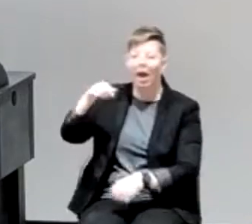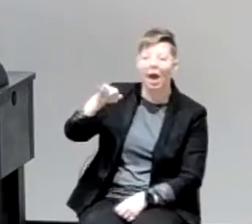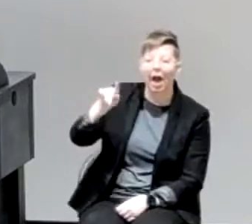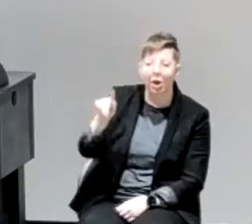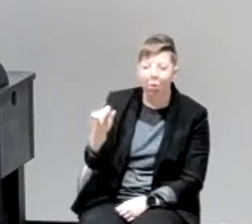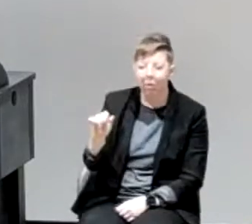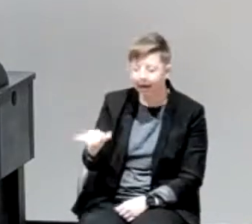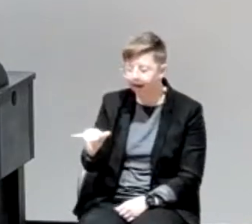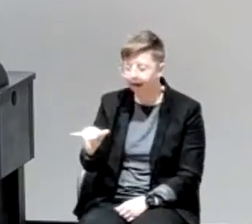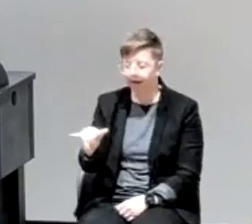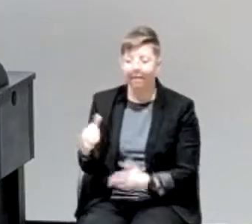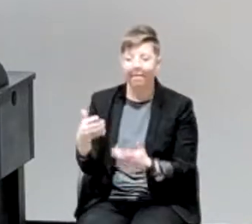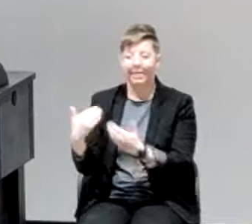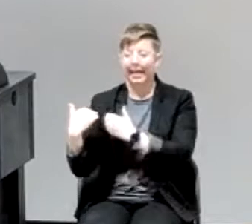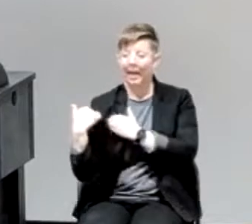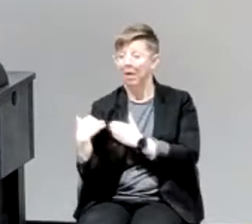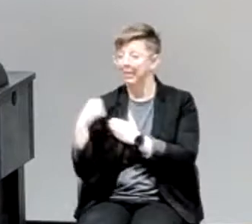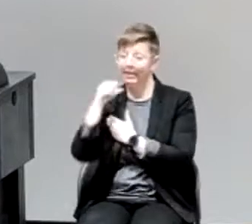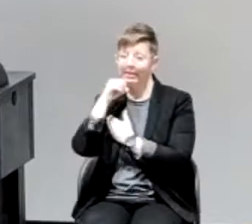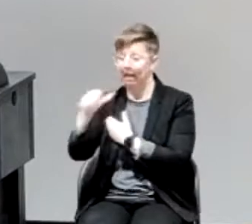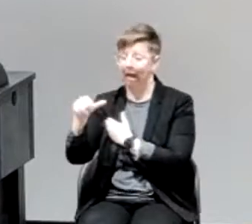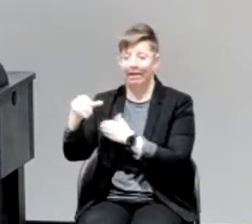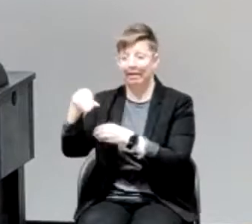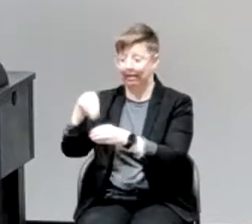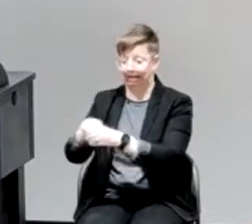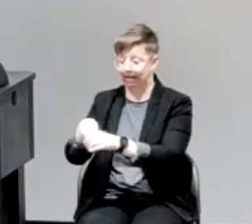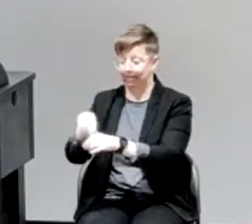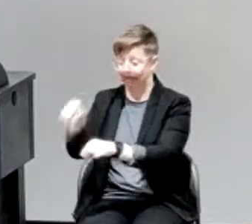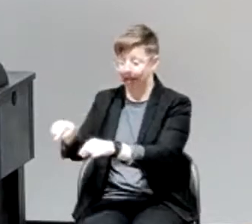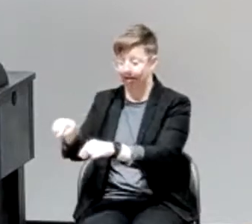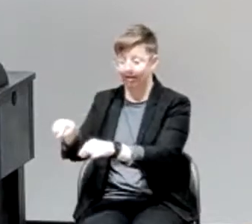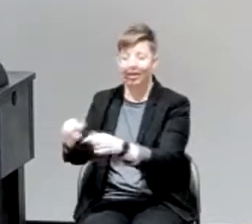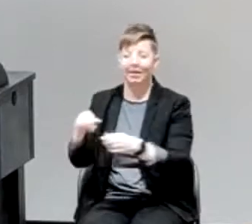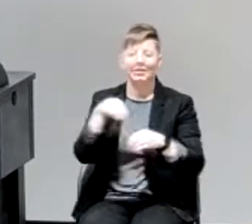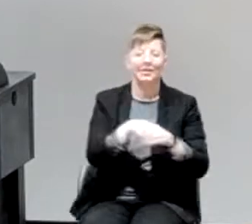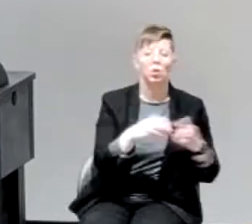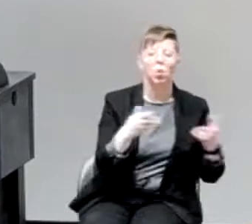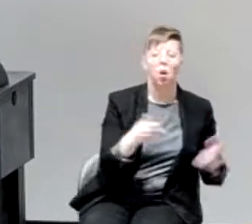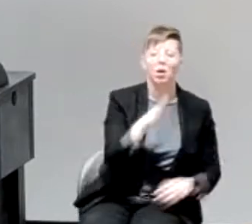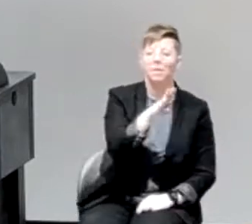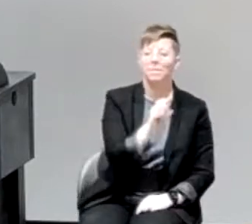The accountability around all these issues related to